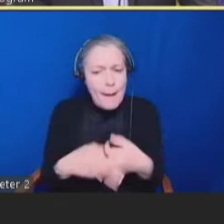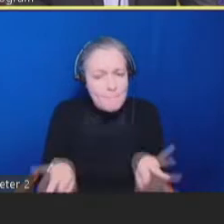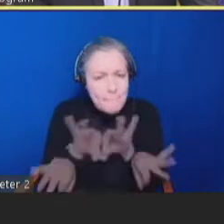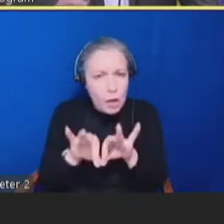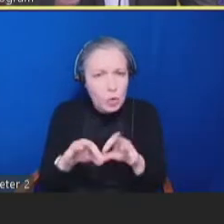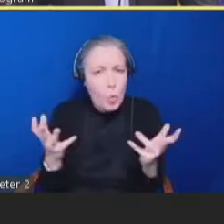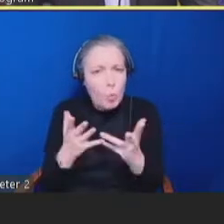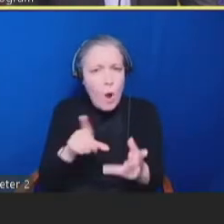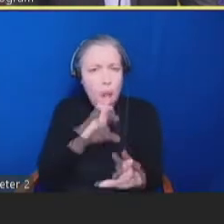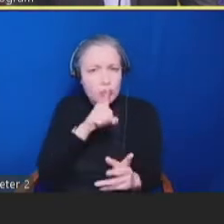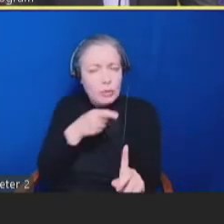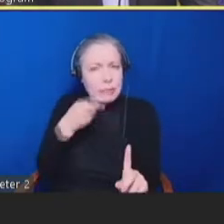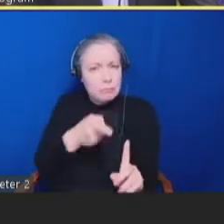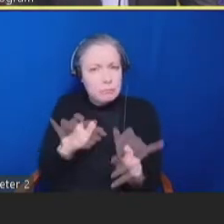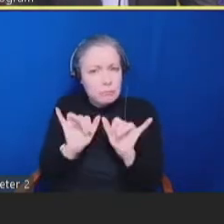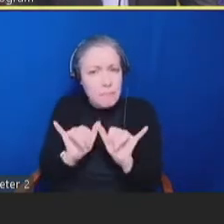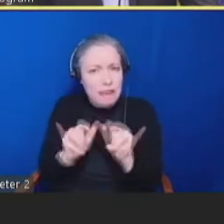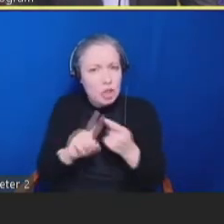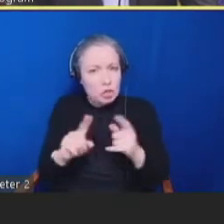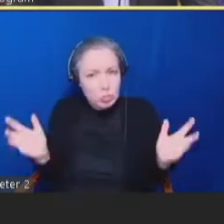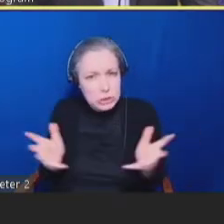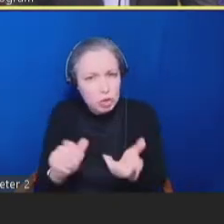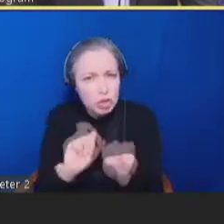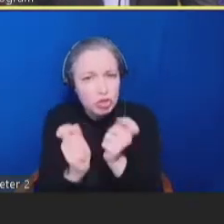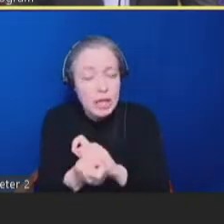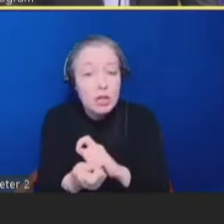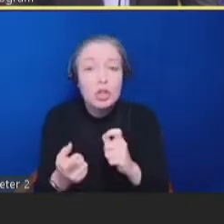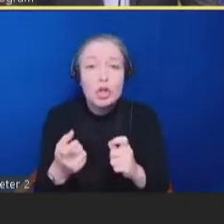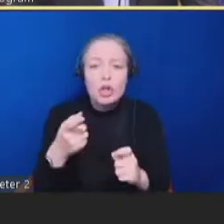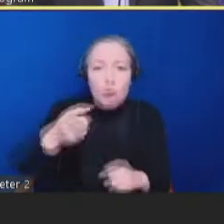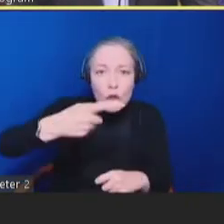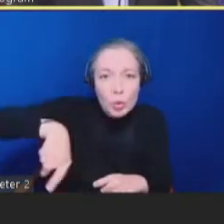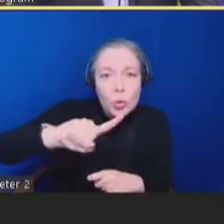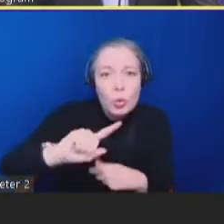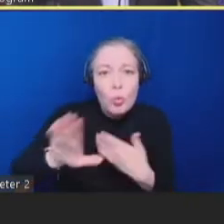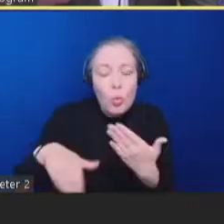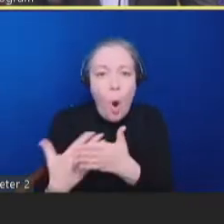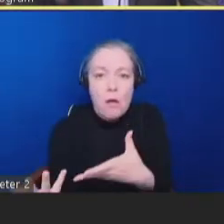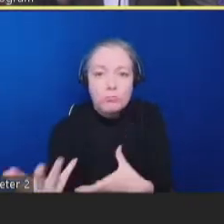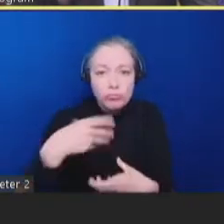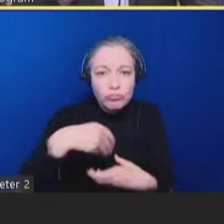engage people like all yourselves around this the dialogue and discourse. And from our perspective,